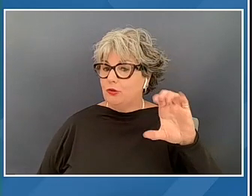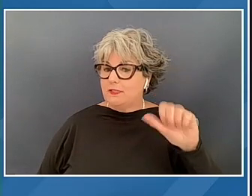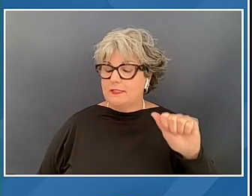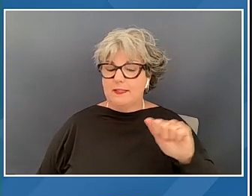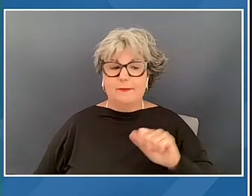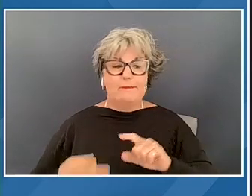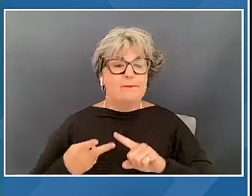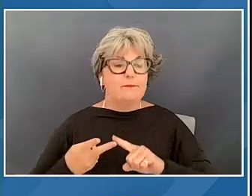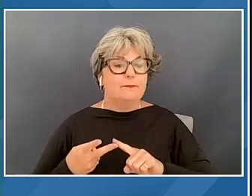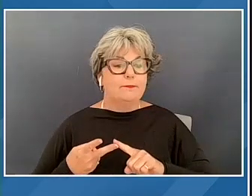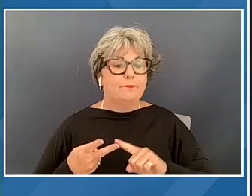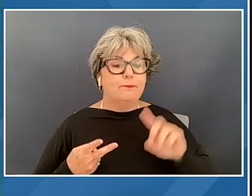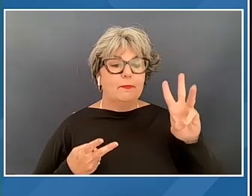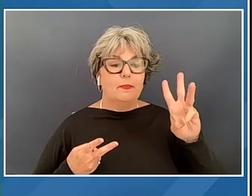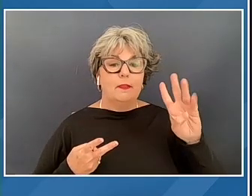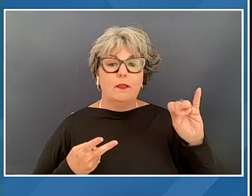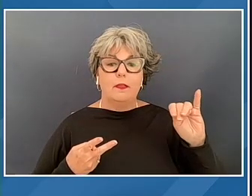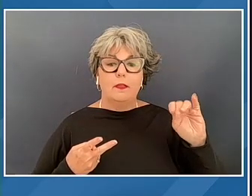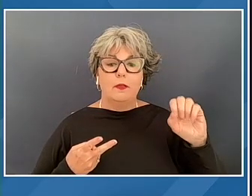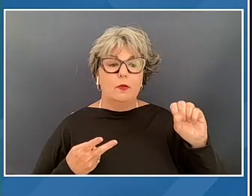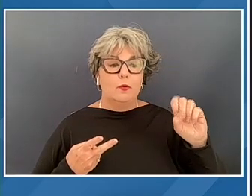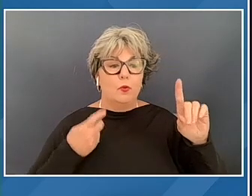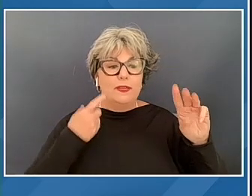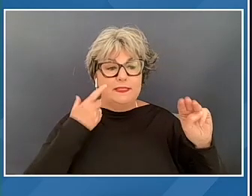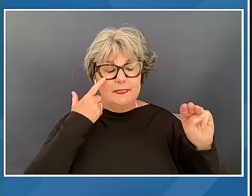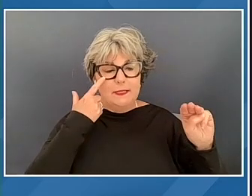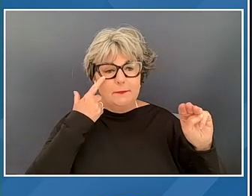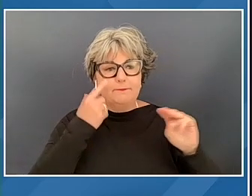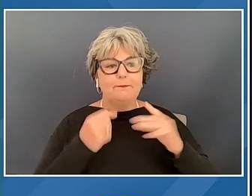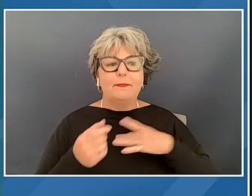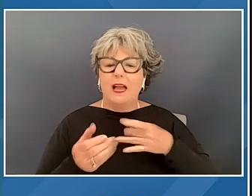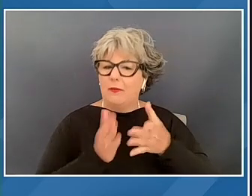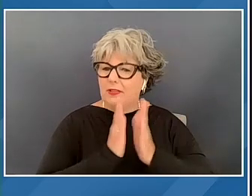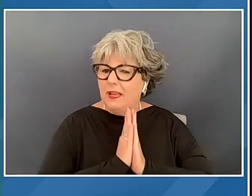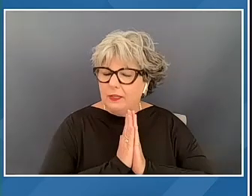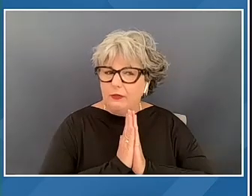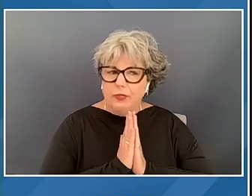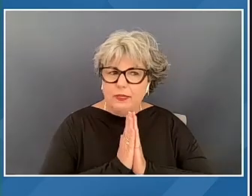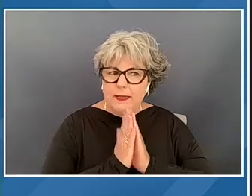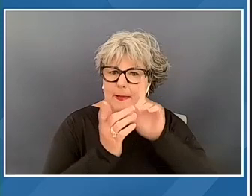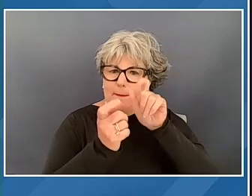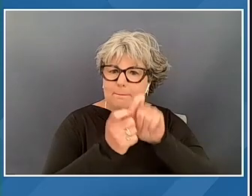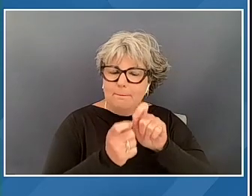Yeah, I would love to request some specific Parent PLUS data from the Department of